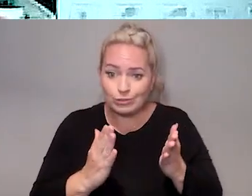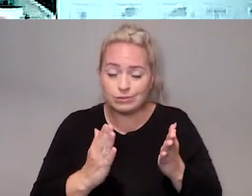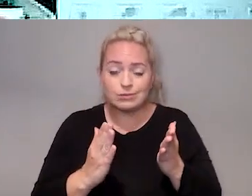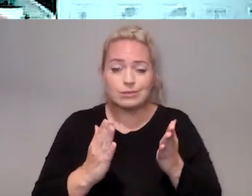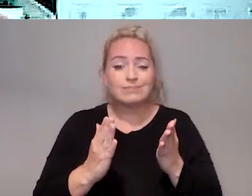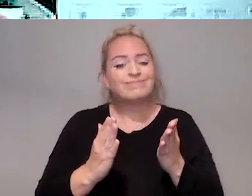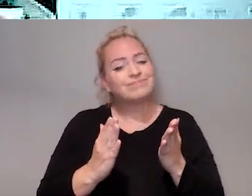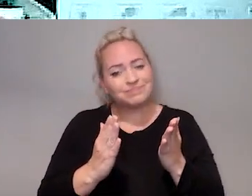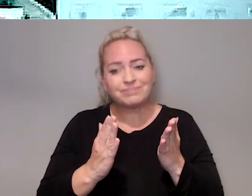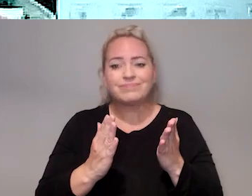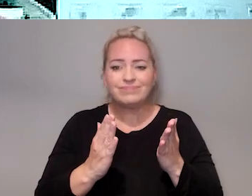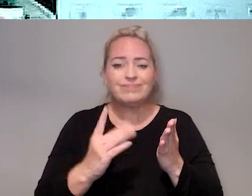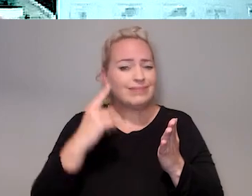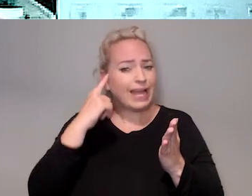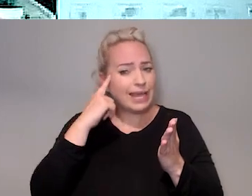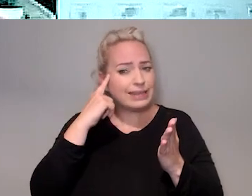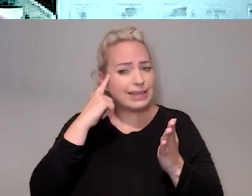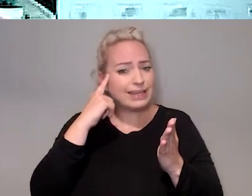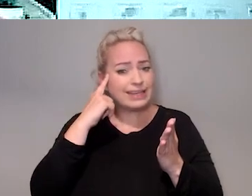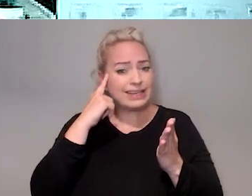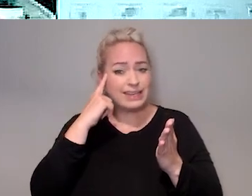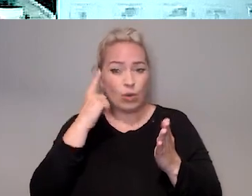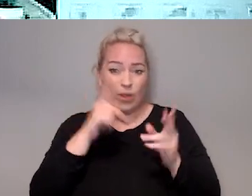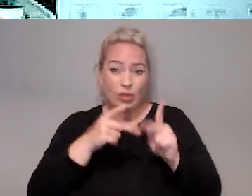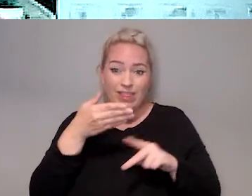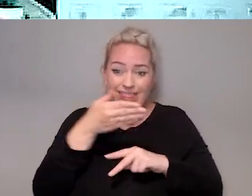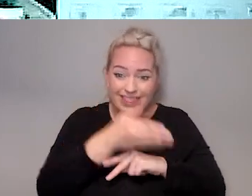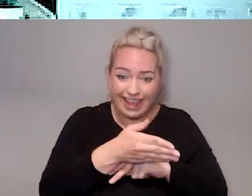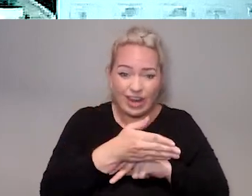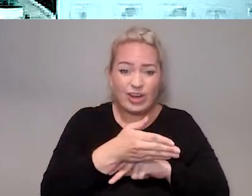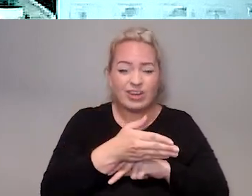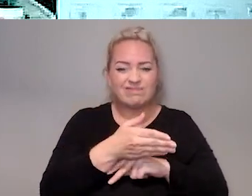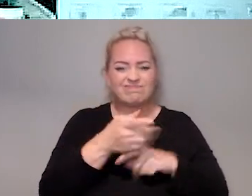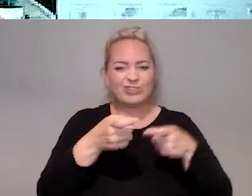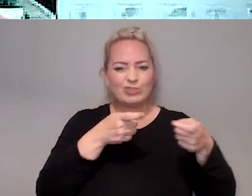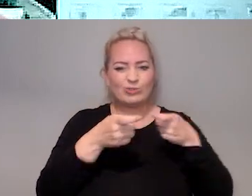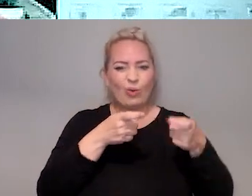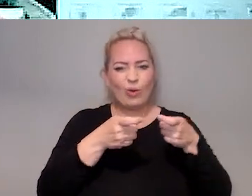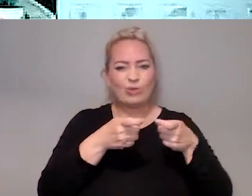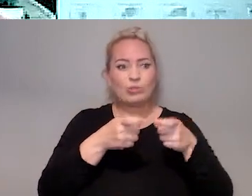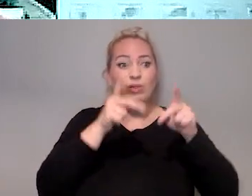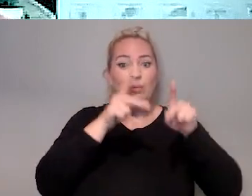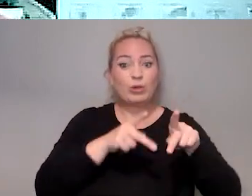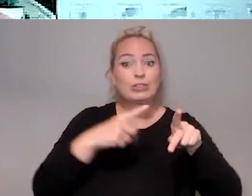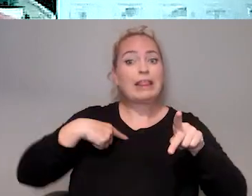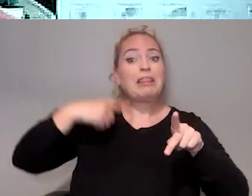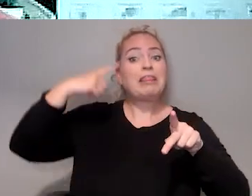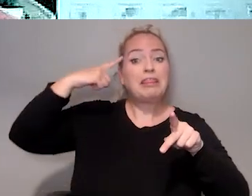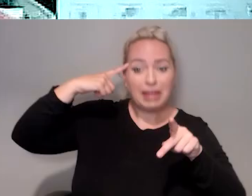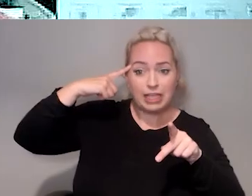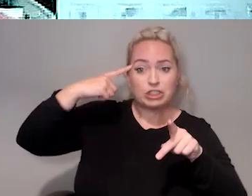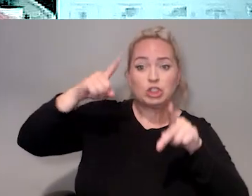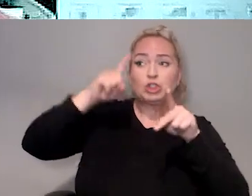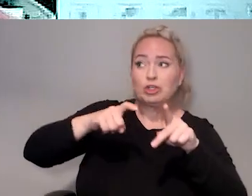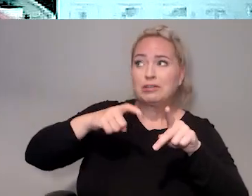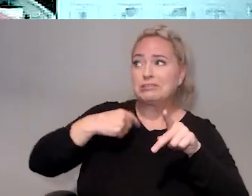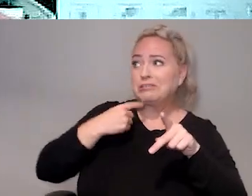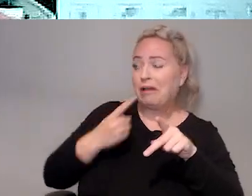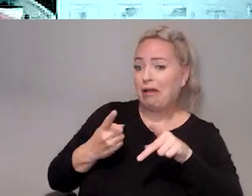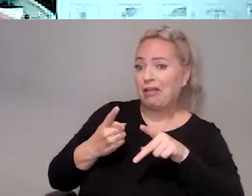know I think that their presence almost dictates what the person thinks should be said you know and